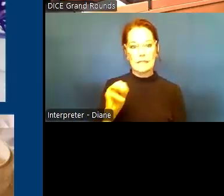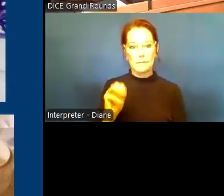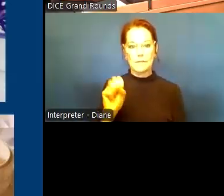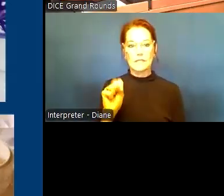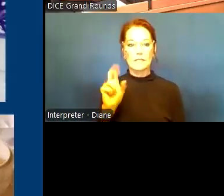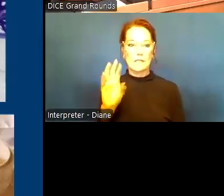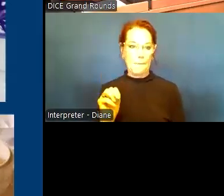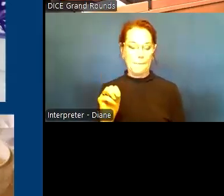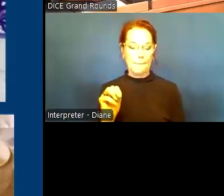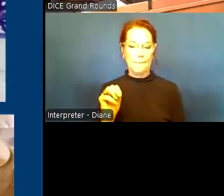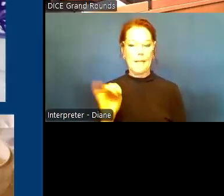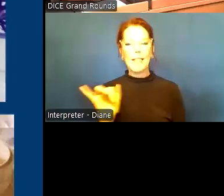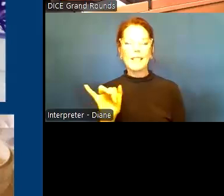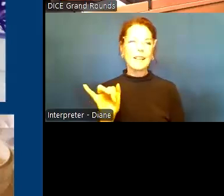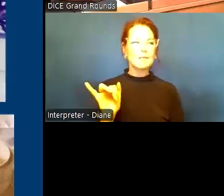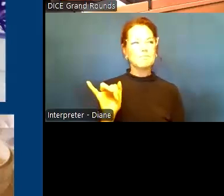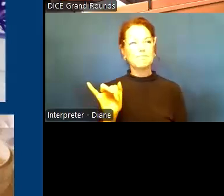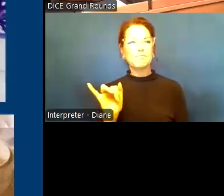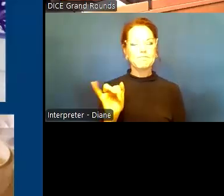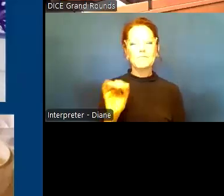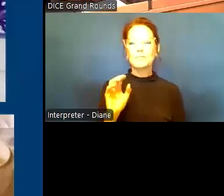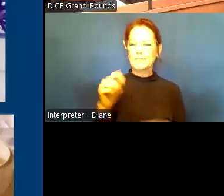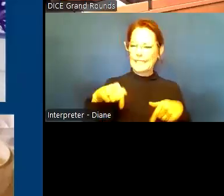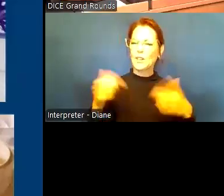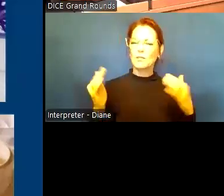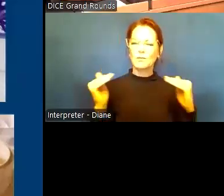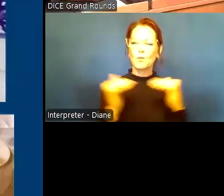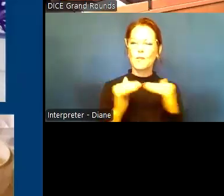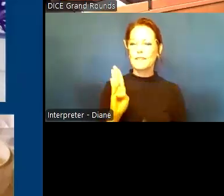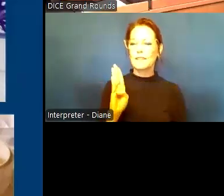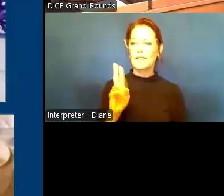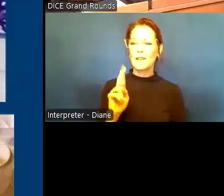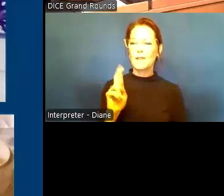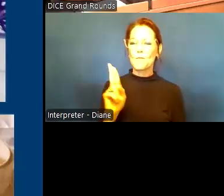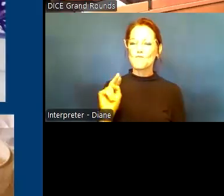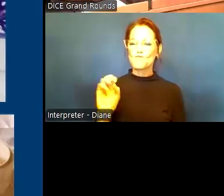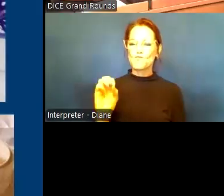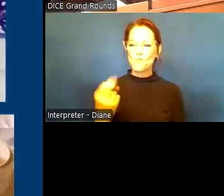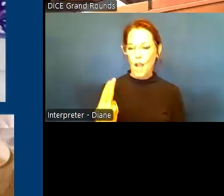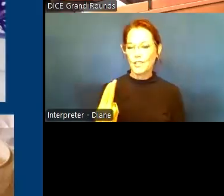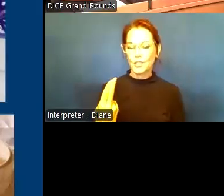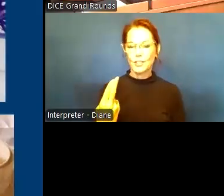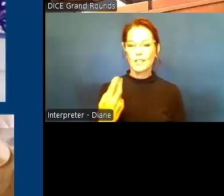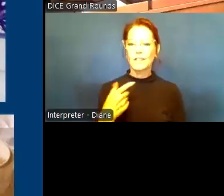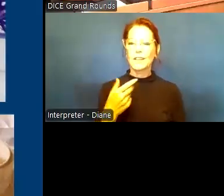of like a Chinese brunch filled with little dishes of uh Delicacies and small dishes which if I could